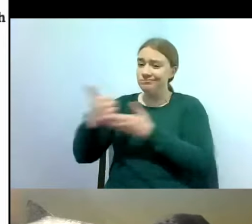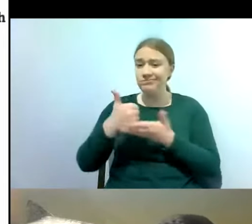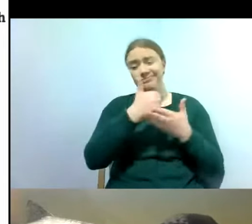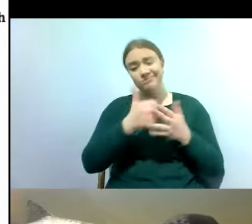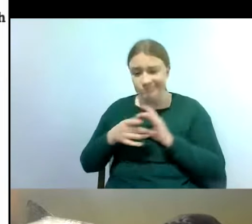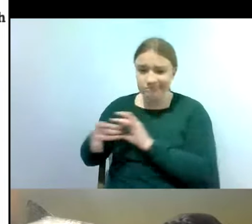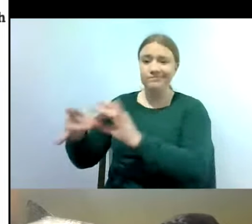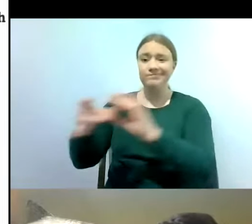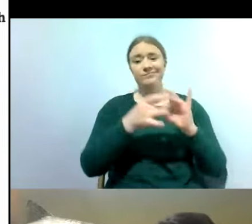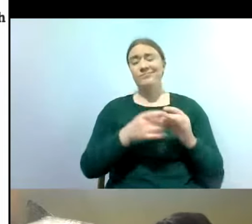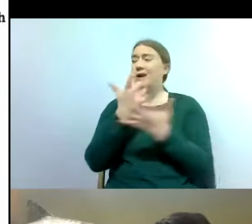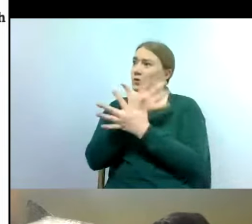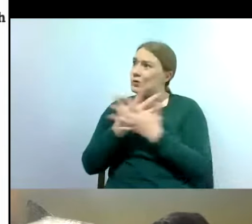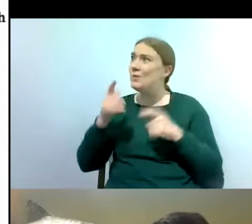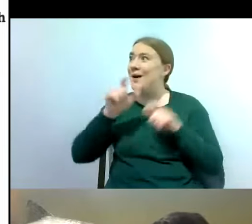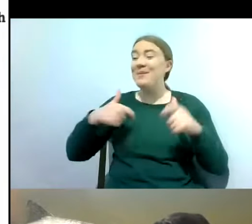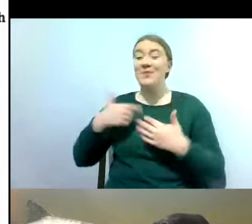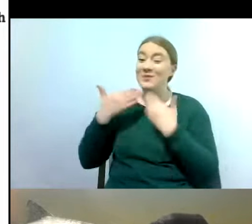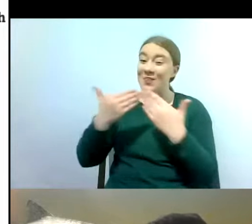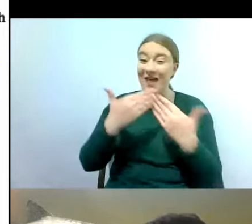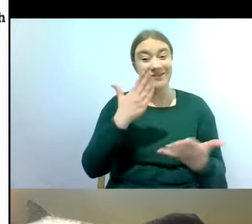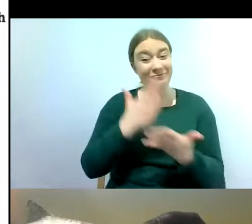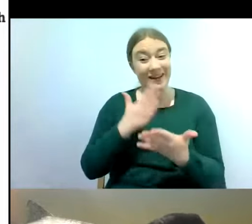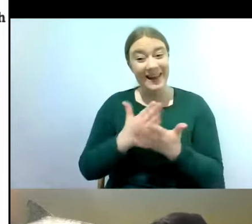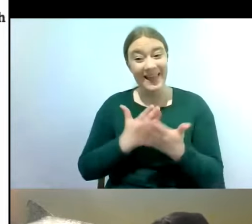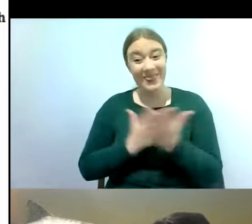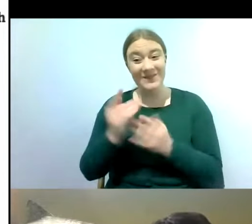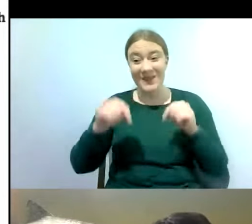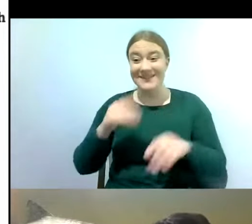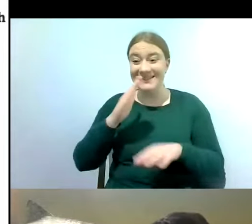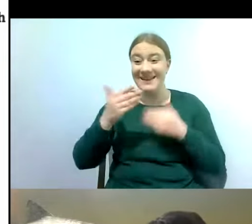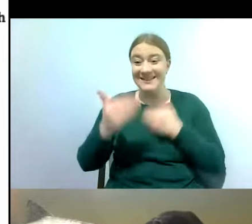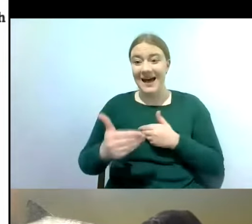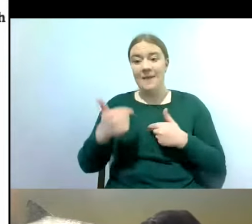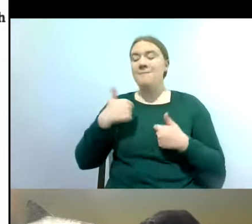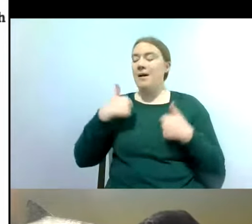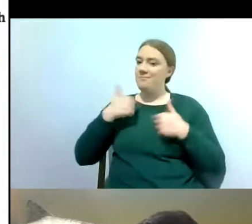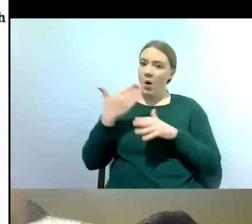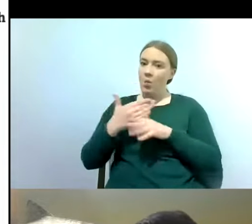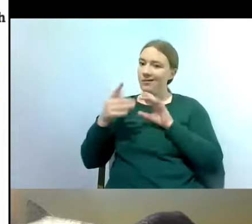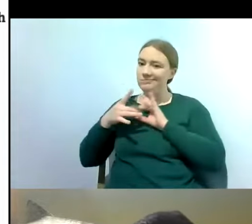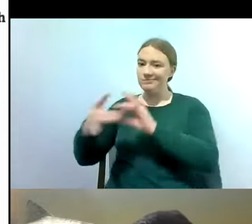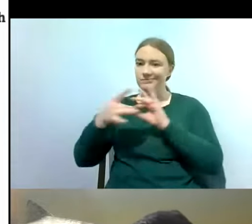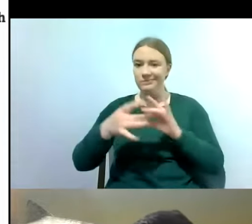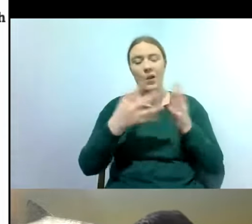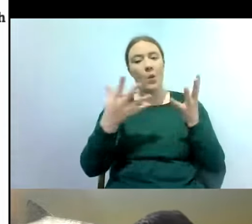um during the time i have but um my my work was in collaboration with uh the university of whole